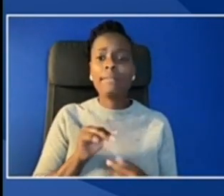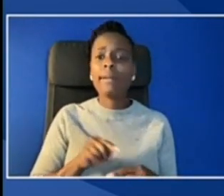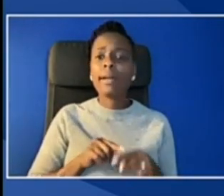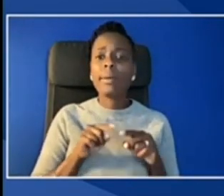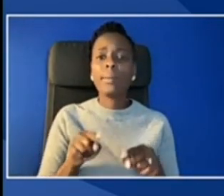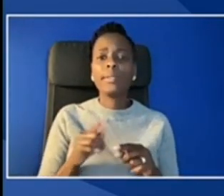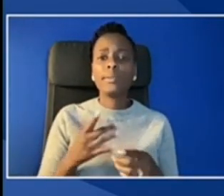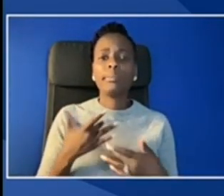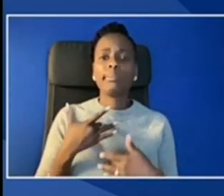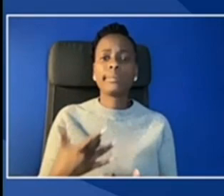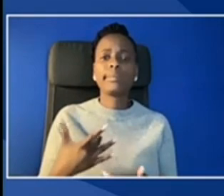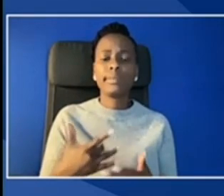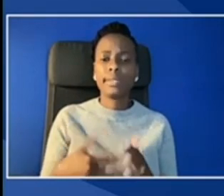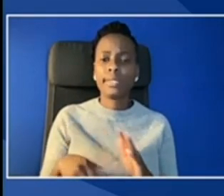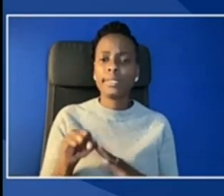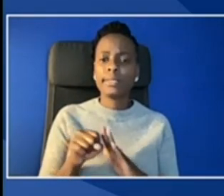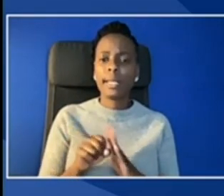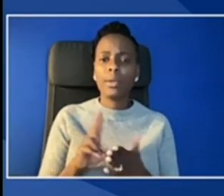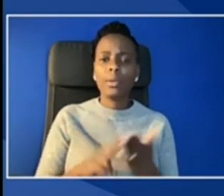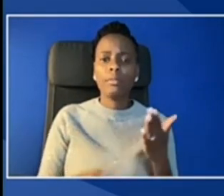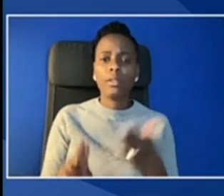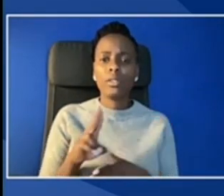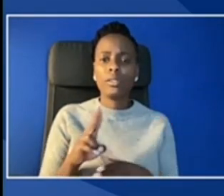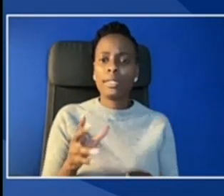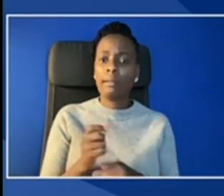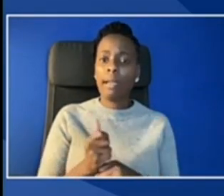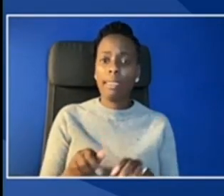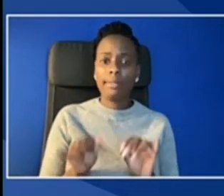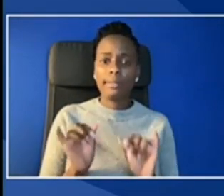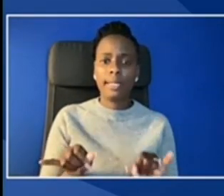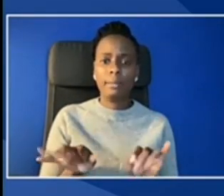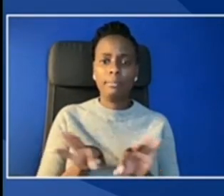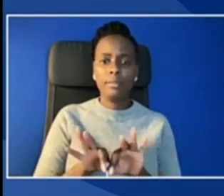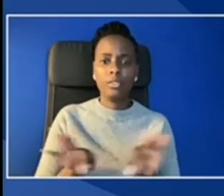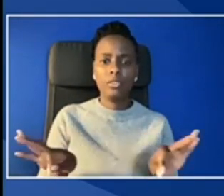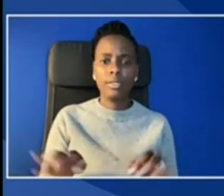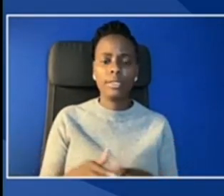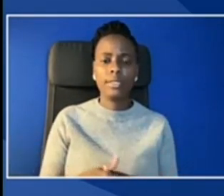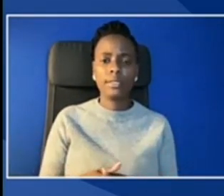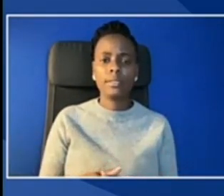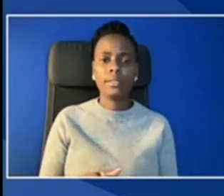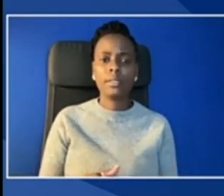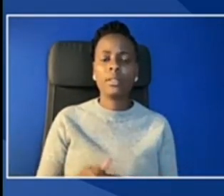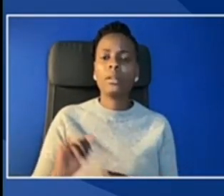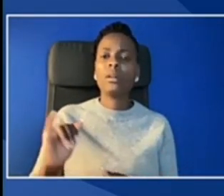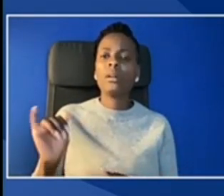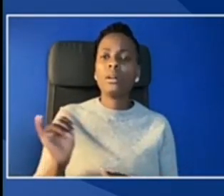state university and obtained the same degree. I've also been able to, thankfully,